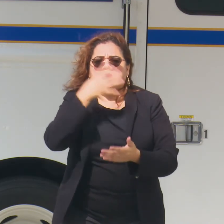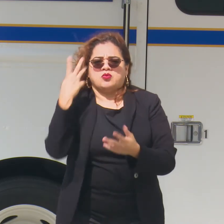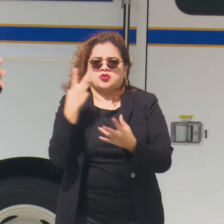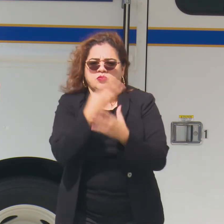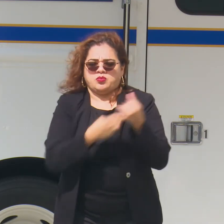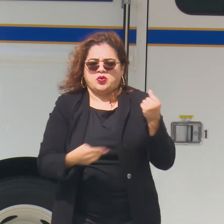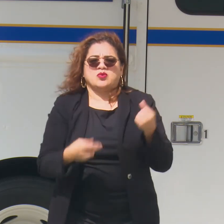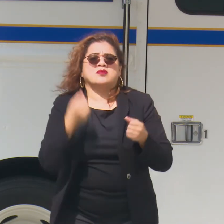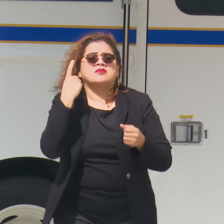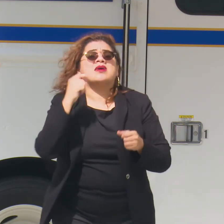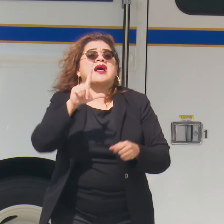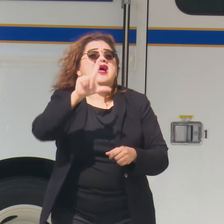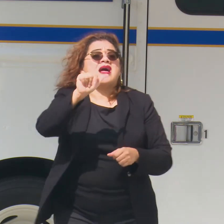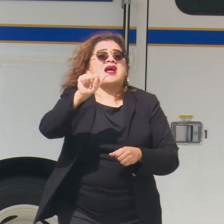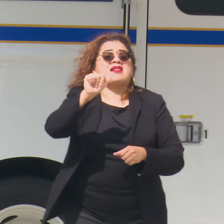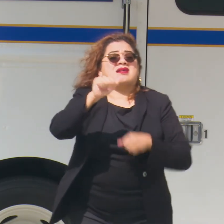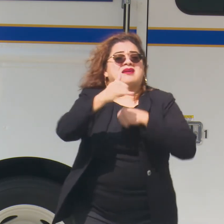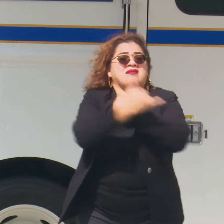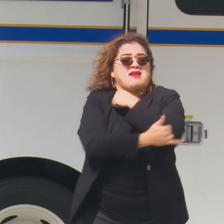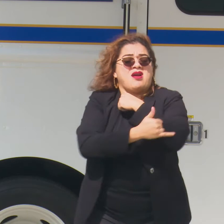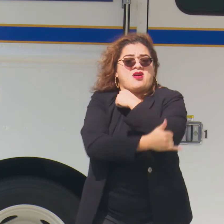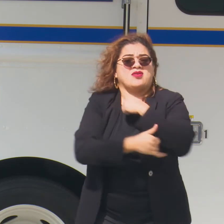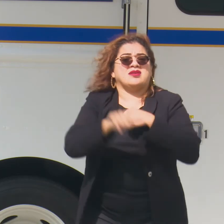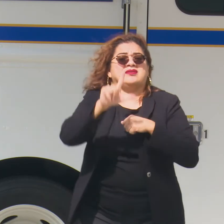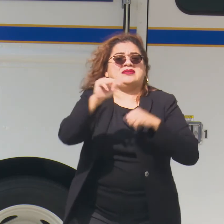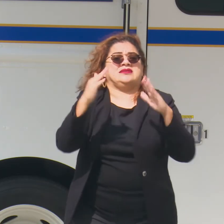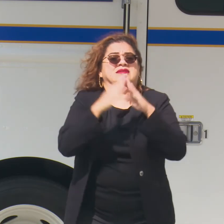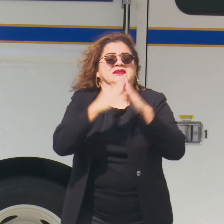in L.A county and across the state but we believe this is the first of its